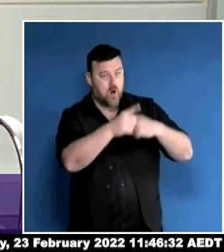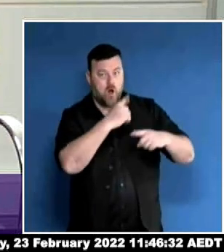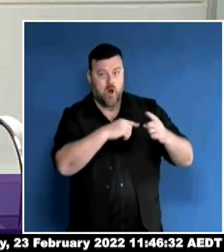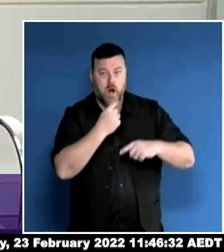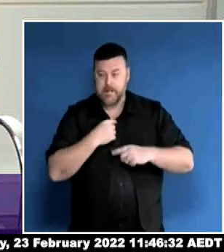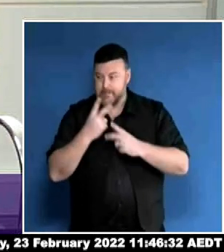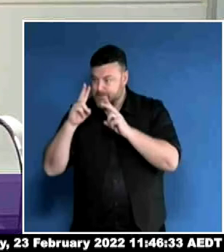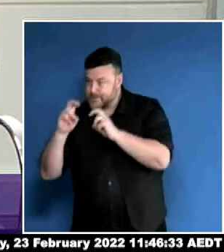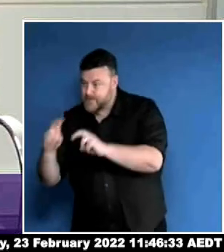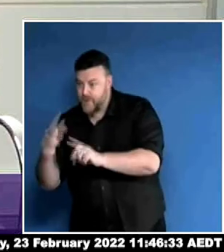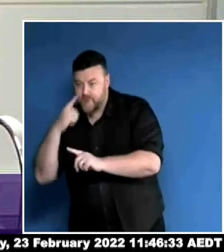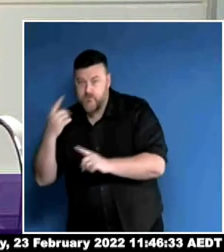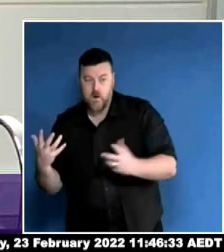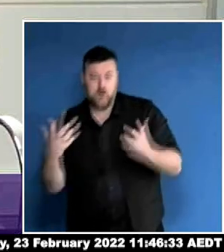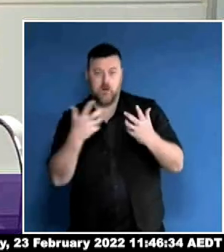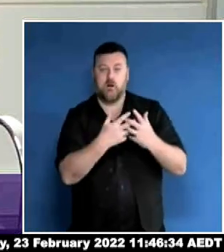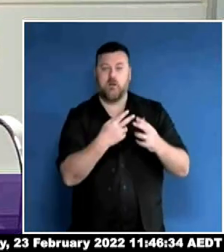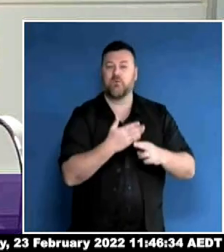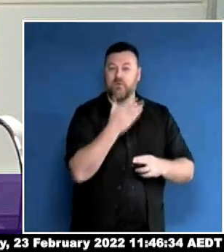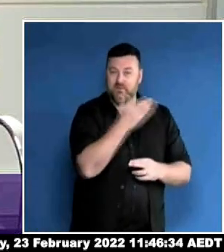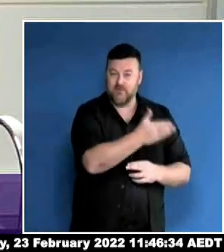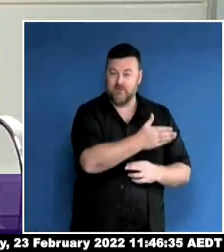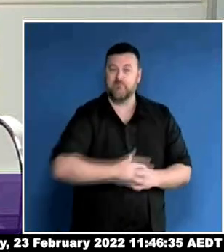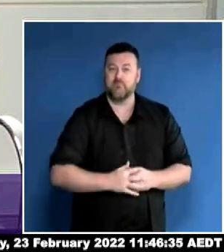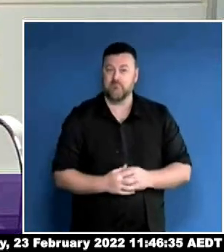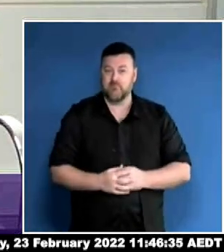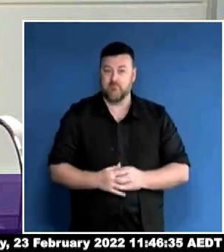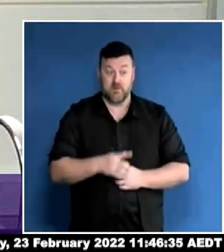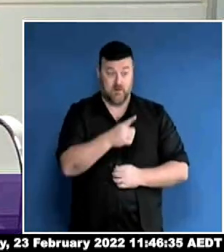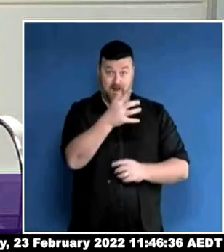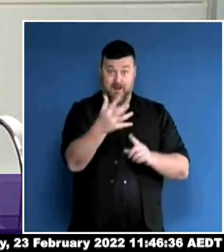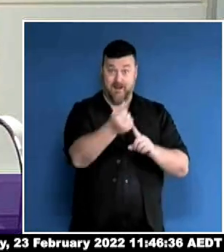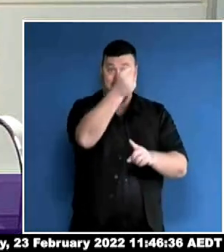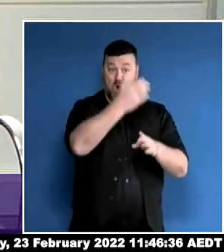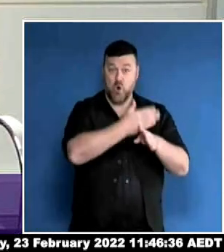interviewee, once she got in, they kept talking to her about her disability and her